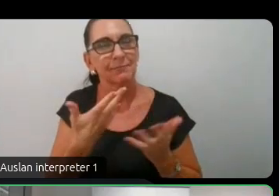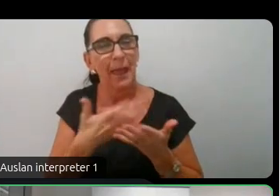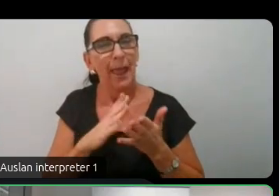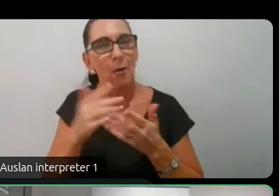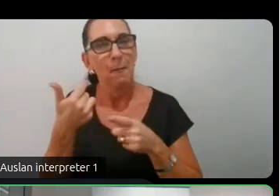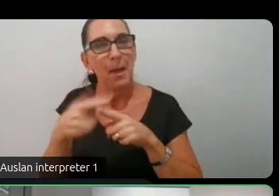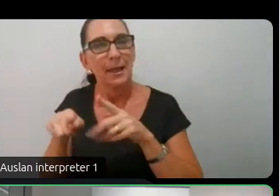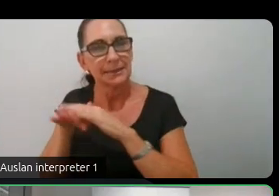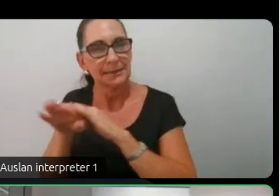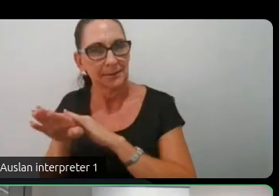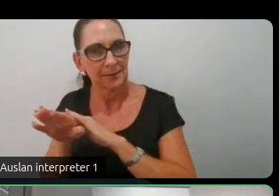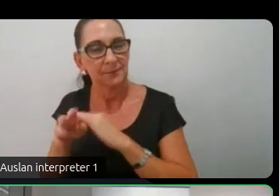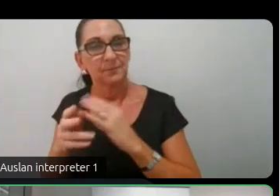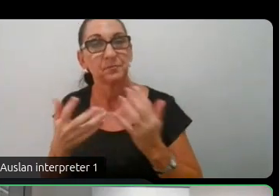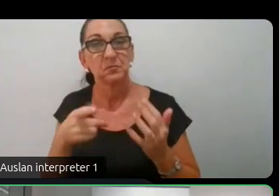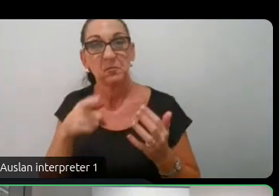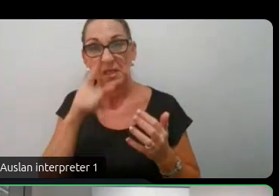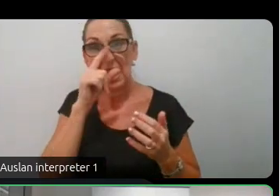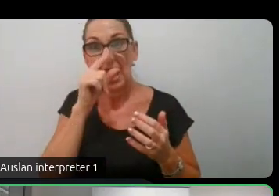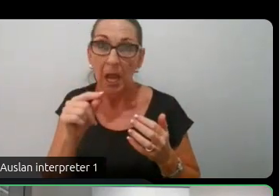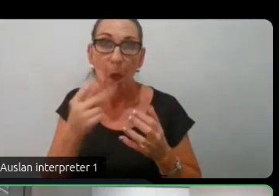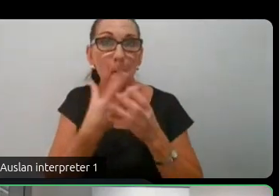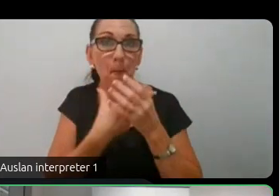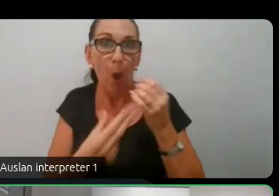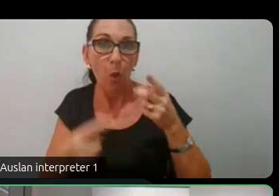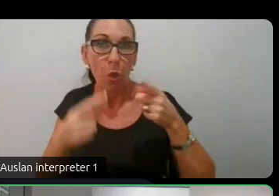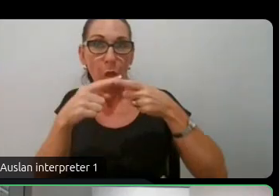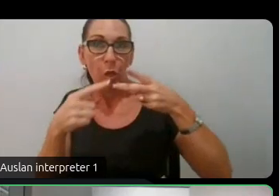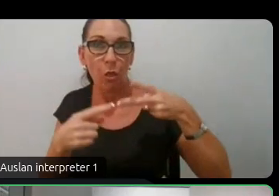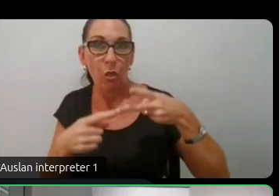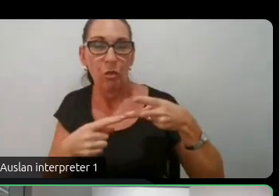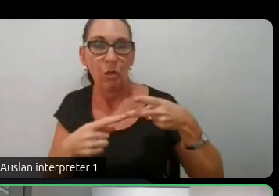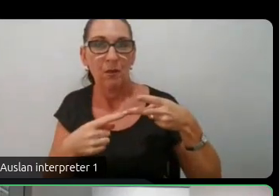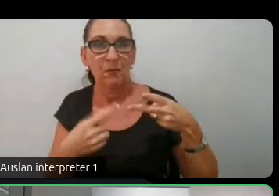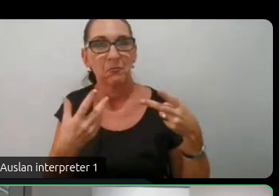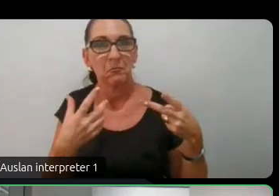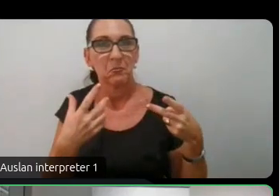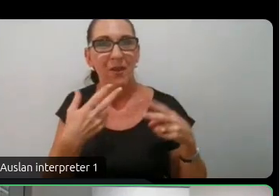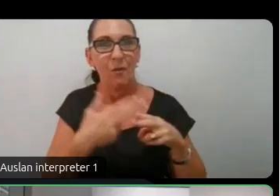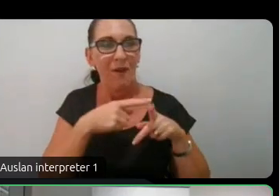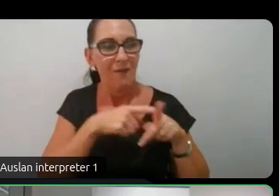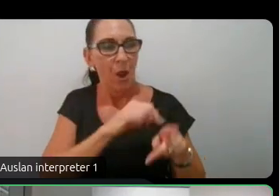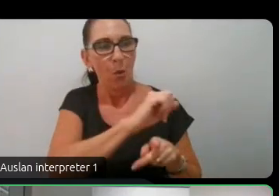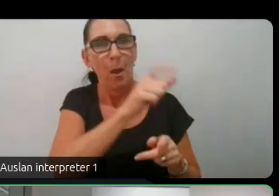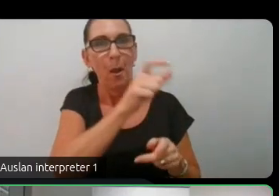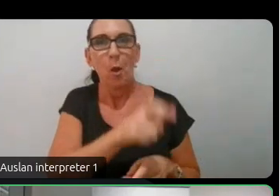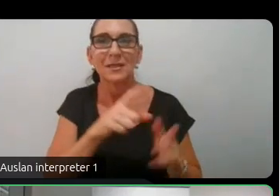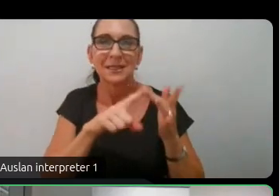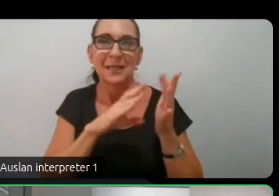possible to meet both because it's focused on uh a person's impairments and which one meets which,